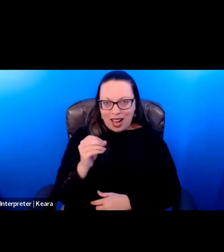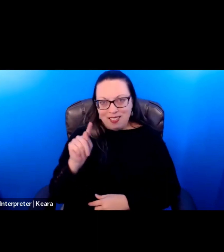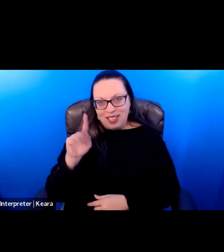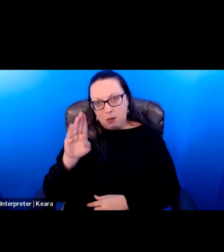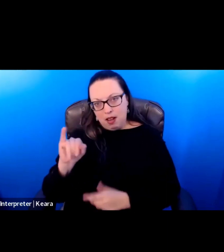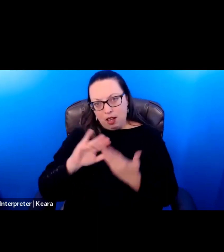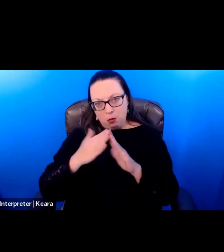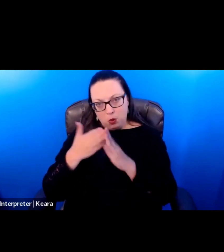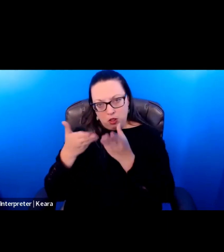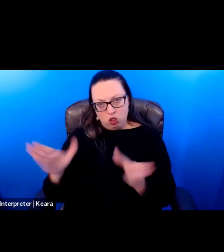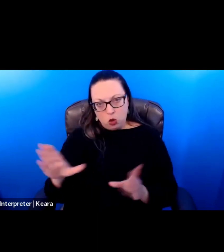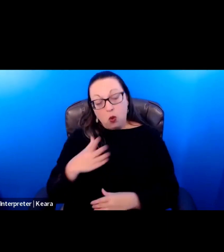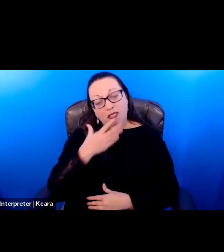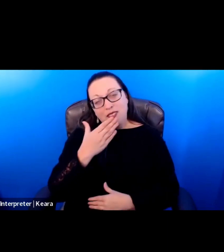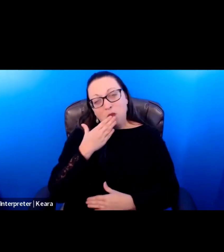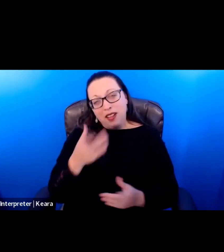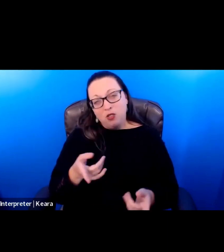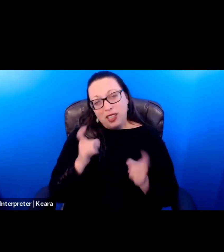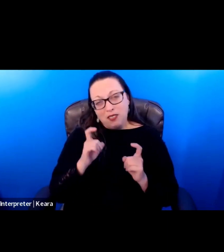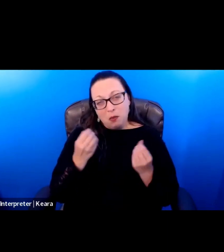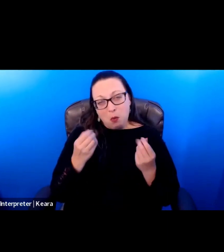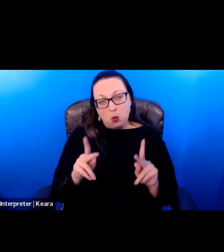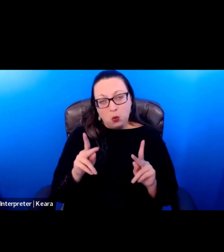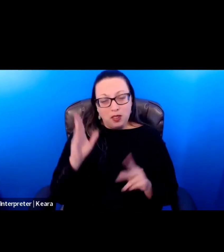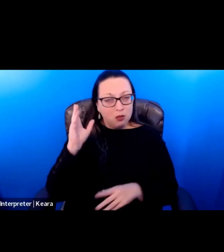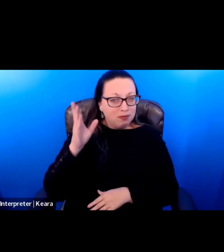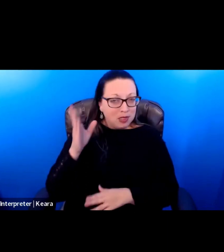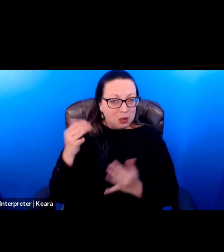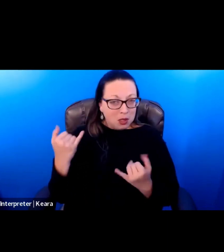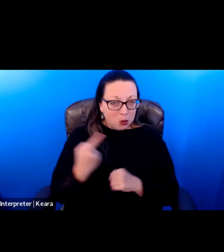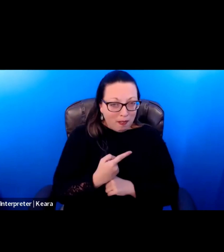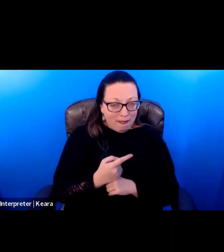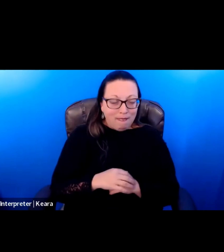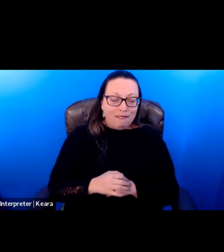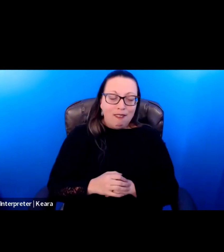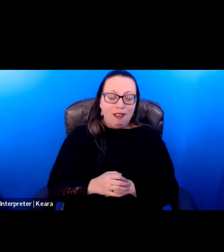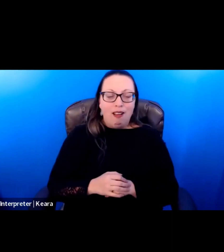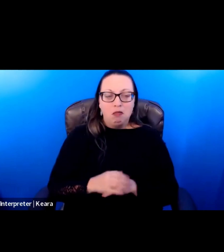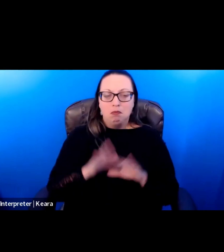just thank you for giving me the opportunity to speak to y'all and have a wonderful afternoon.